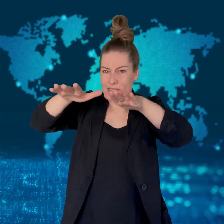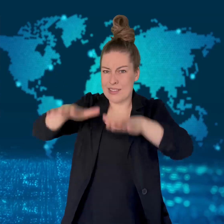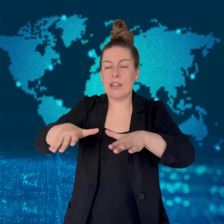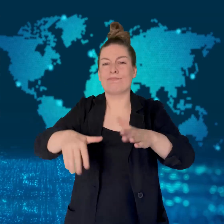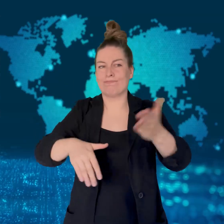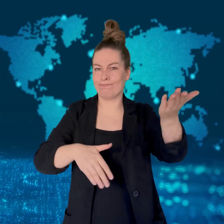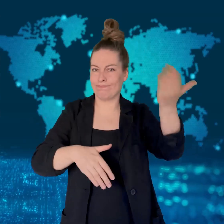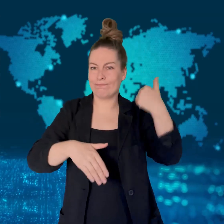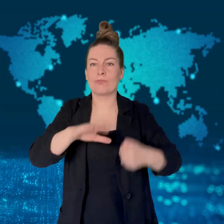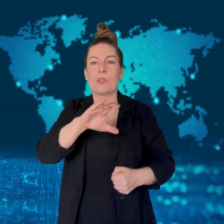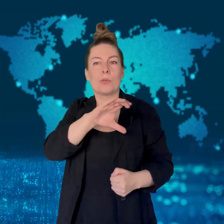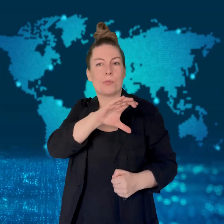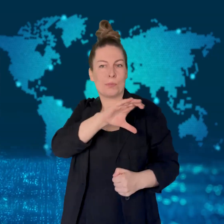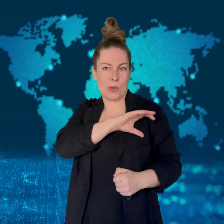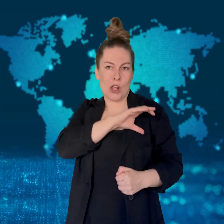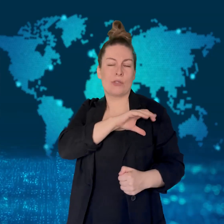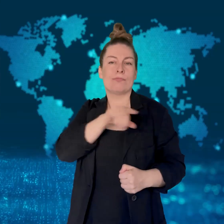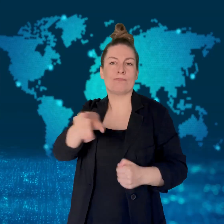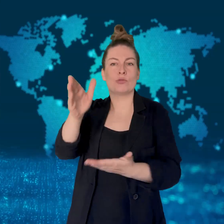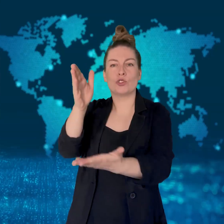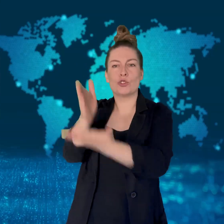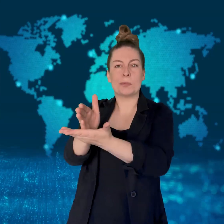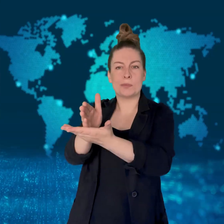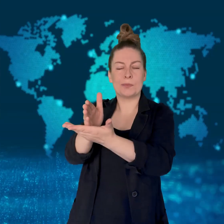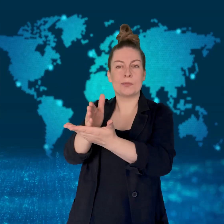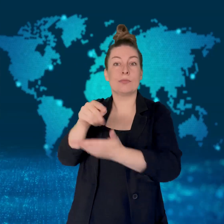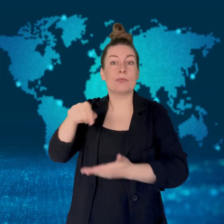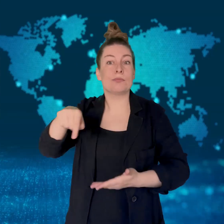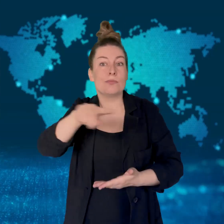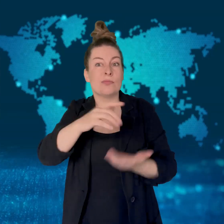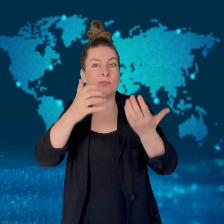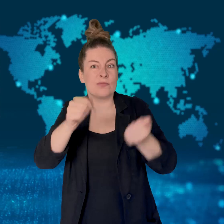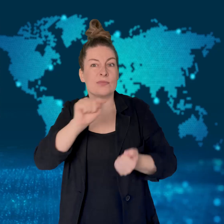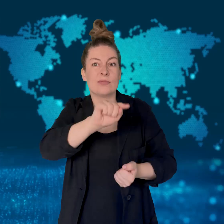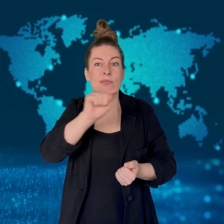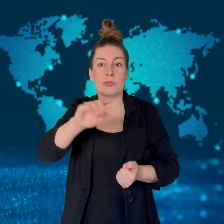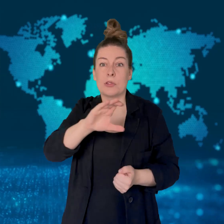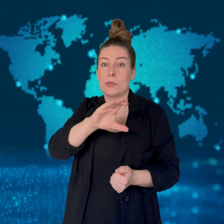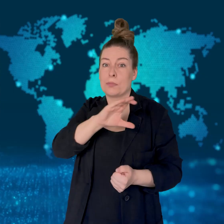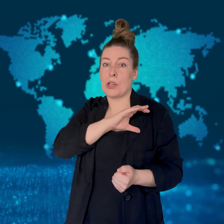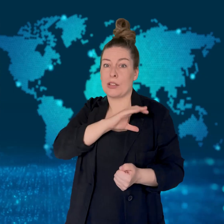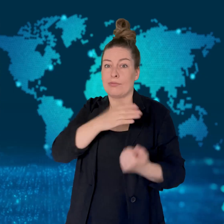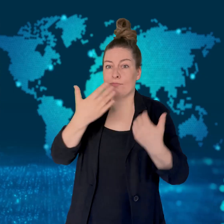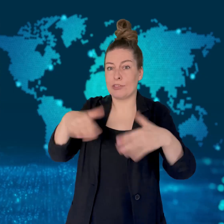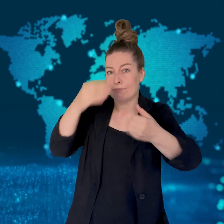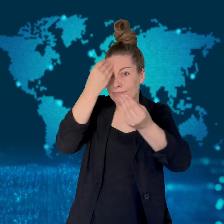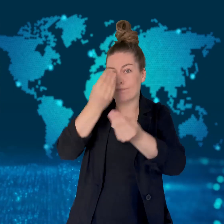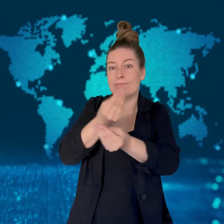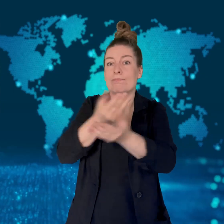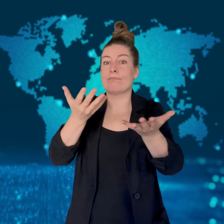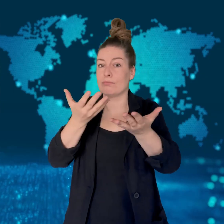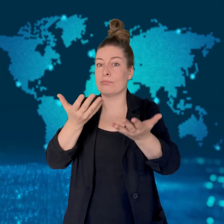regional funding until the protests were settled.